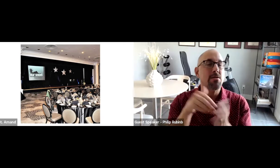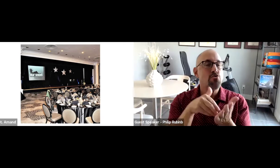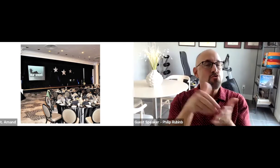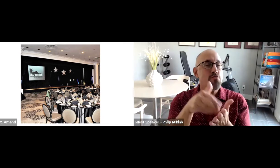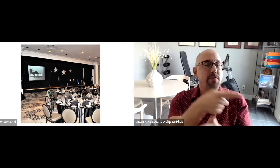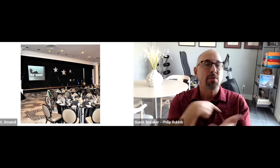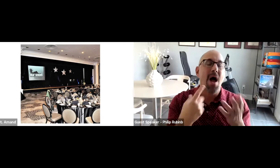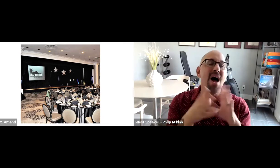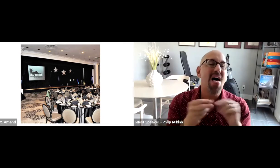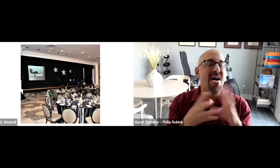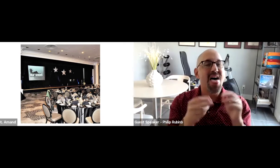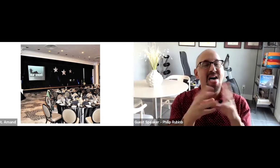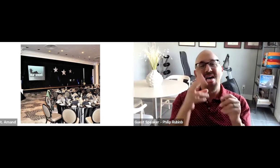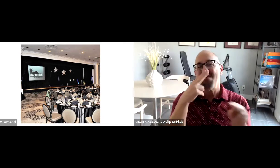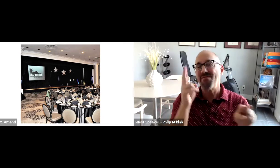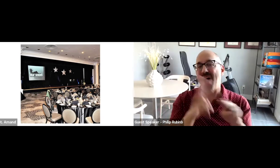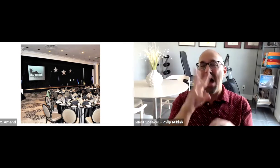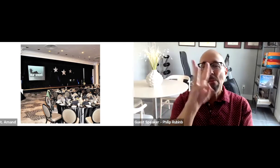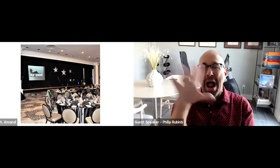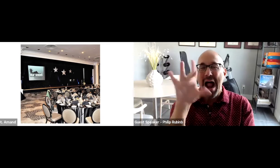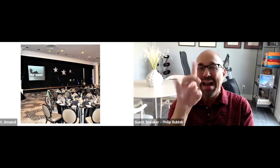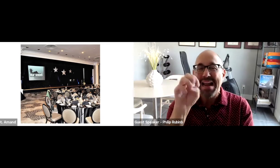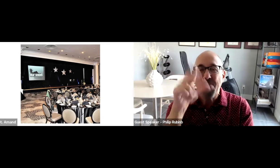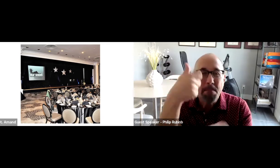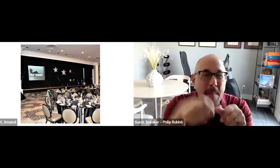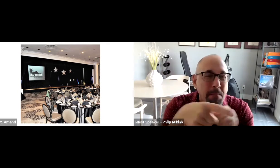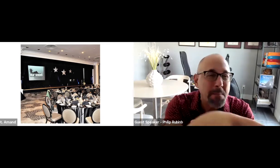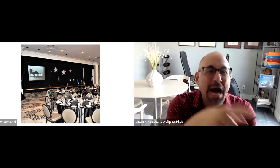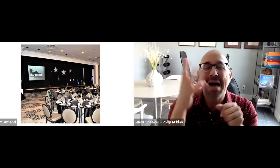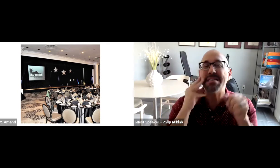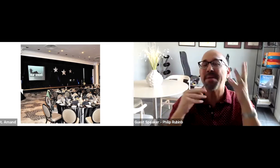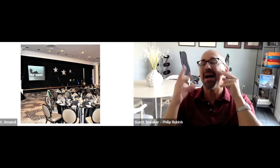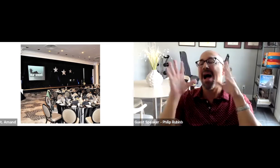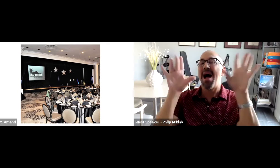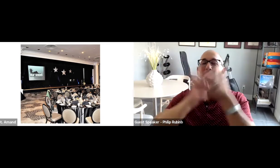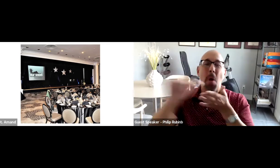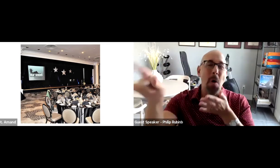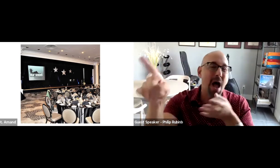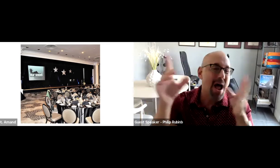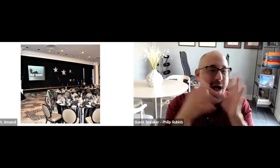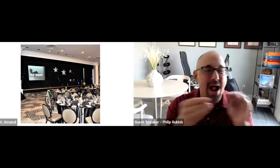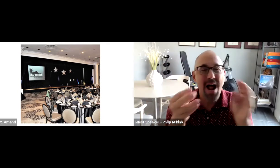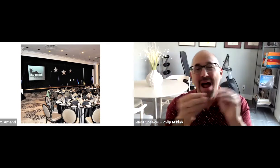we'd go out to dinner, and that was Wednesdays. And very frequently, we would just, for hours, just sit there,